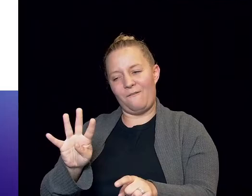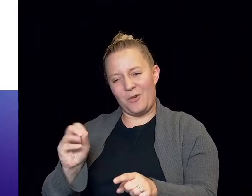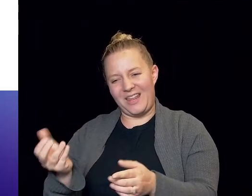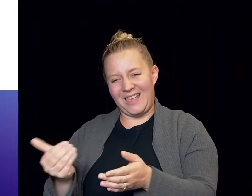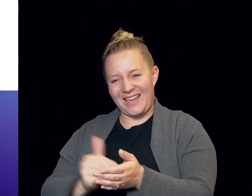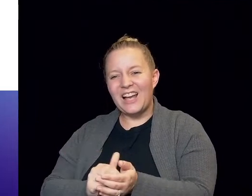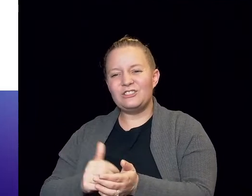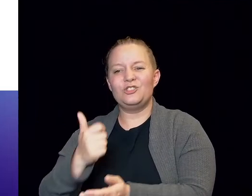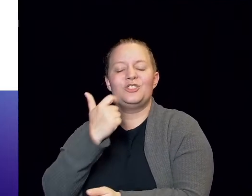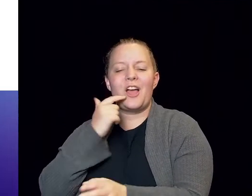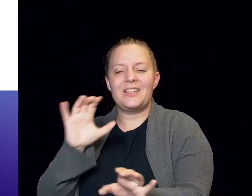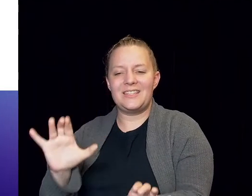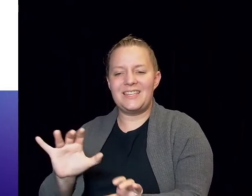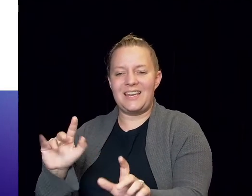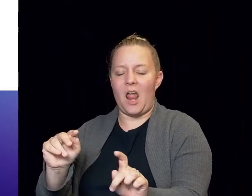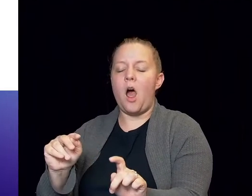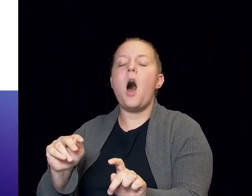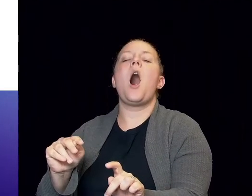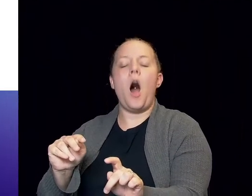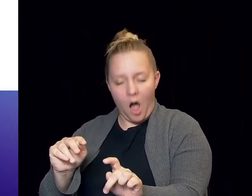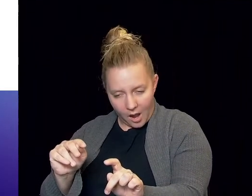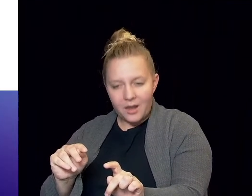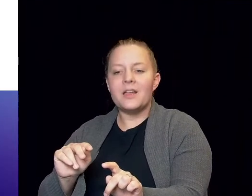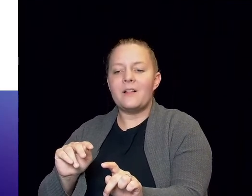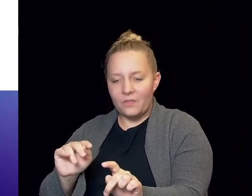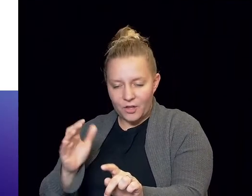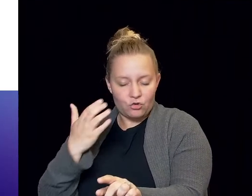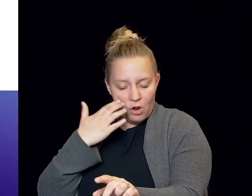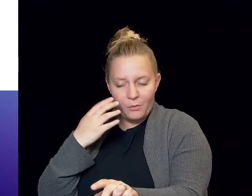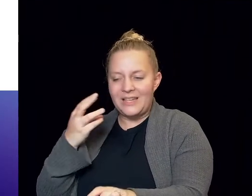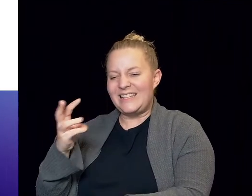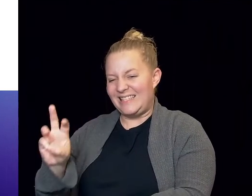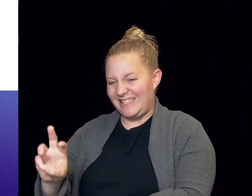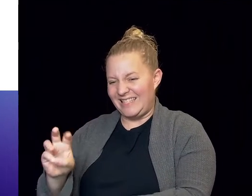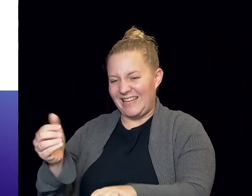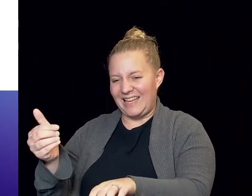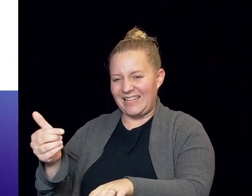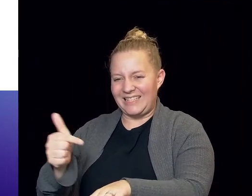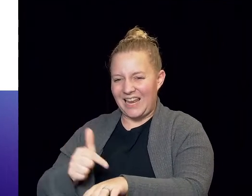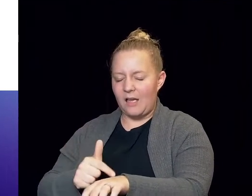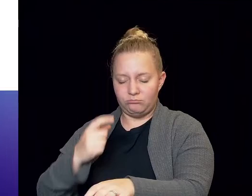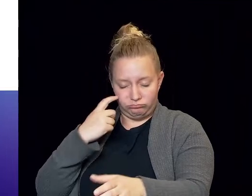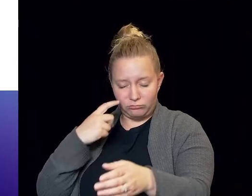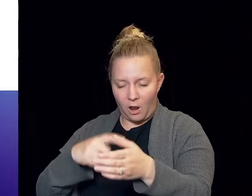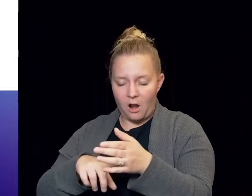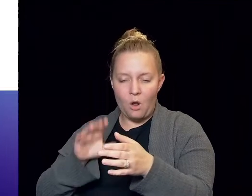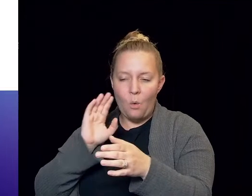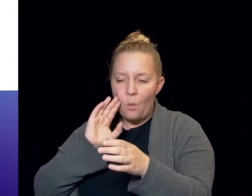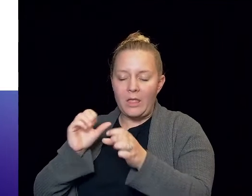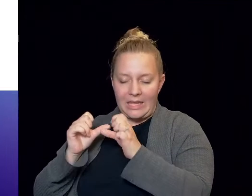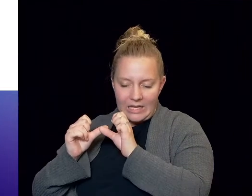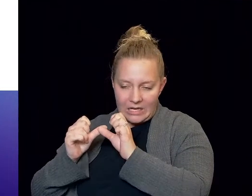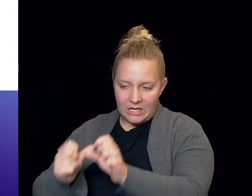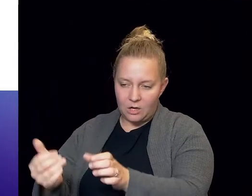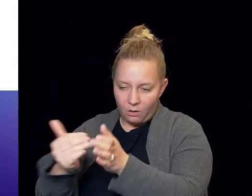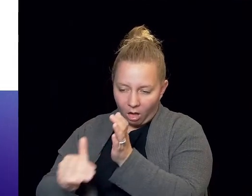6 times. So, 6 times 6 36. Notice that this is just going to continue repeating and when that is the